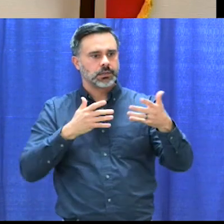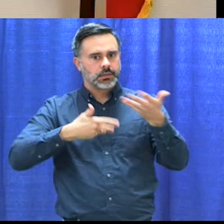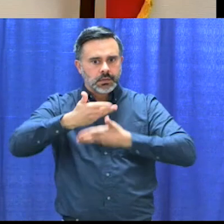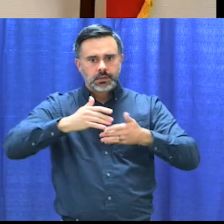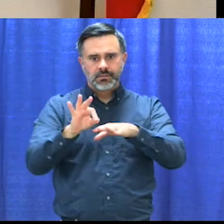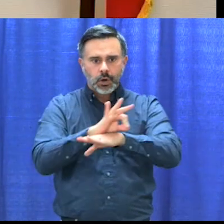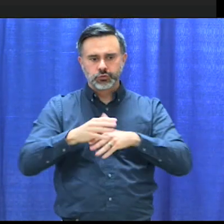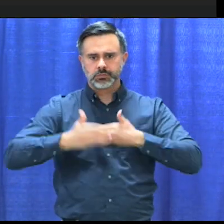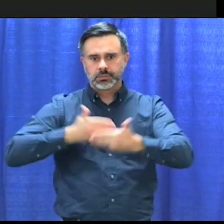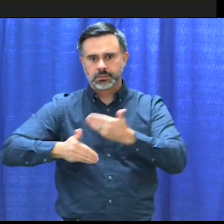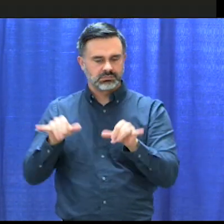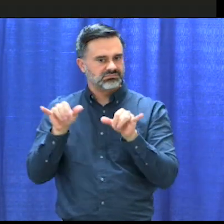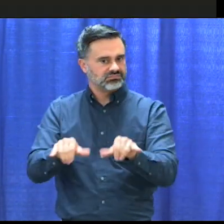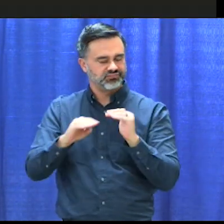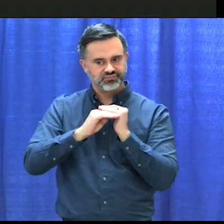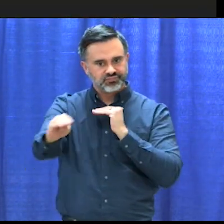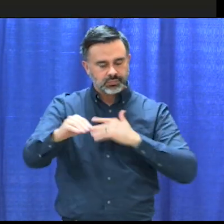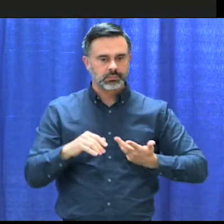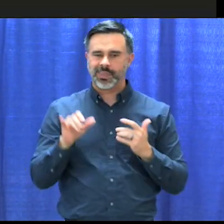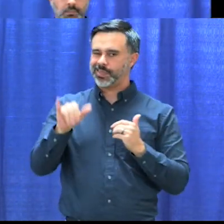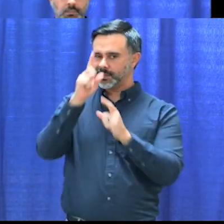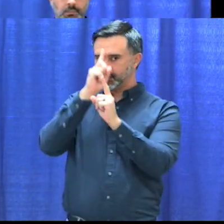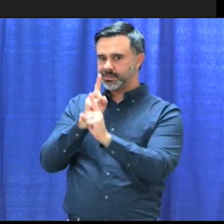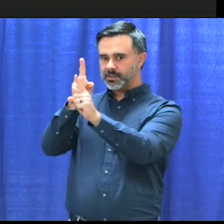And so that is our mission of this task force I'm honored to those who joined it.